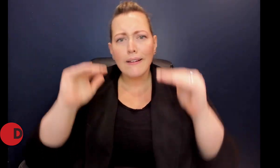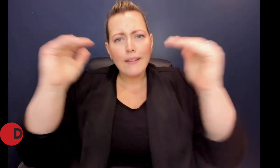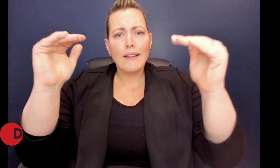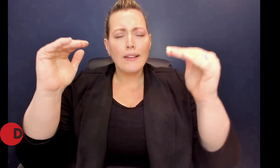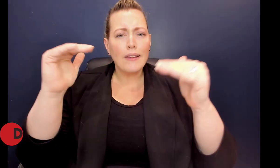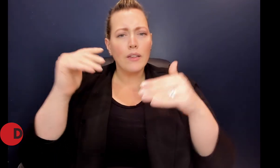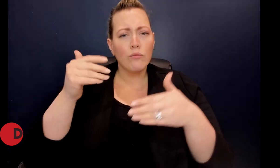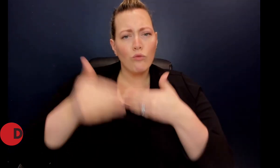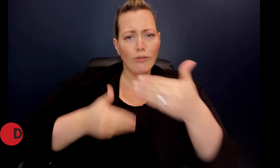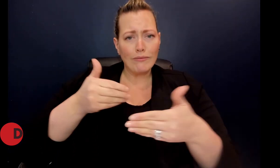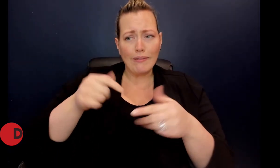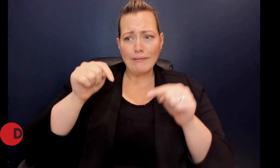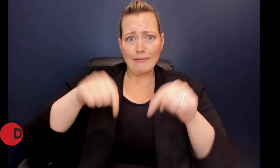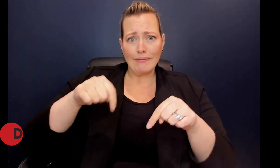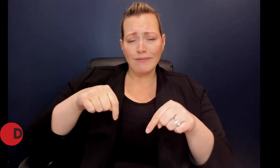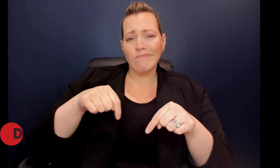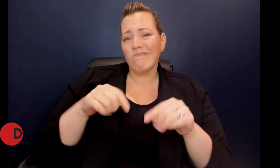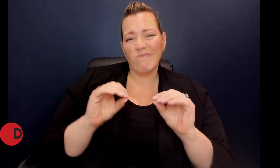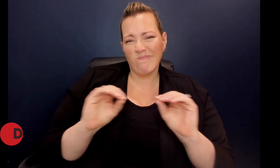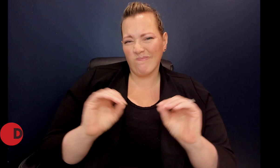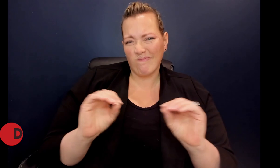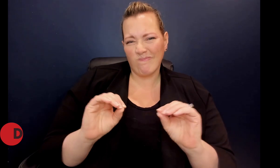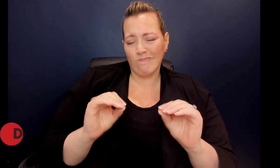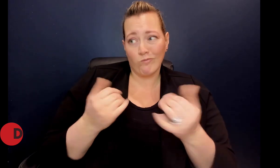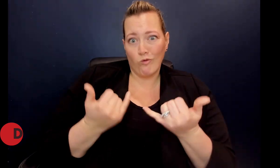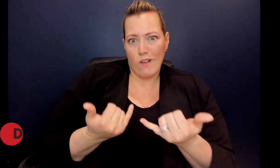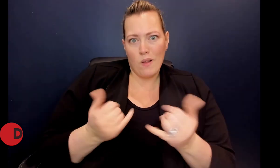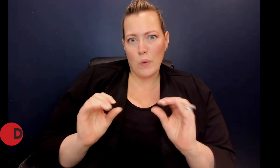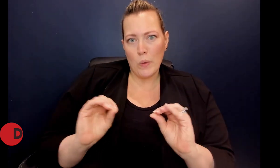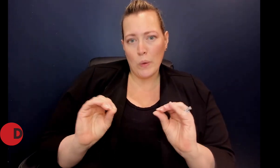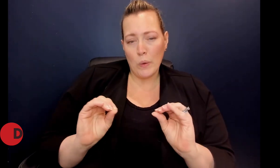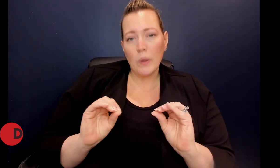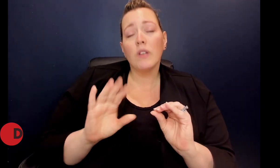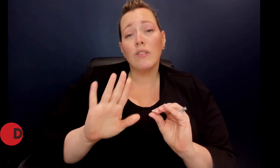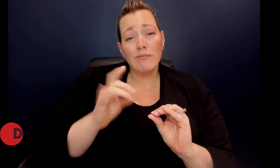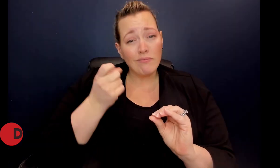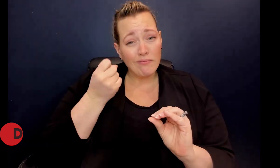Our certification process for both Deaf and Hearing interpreters